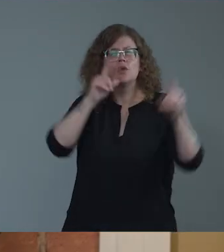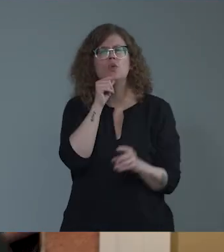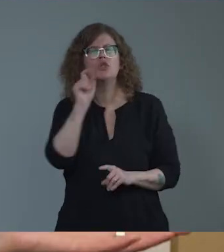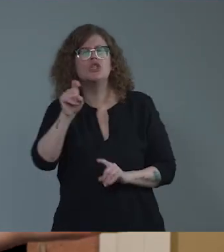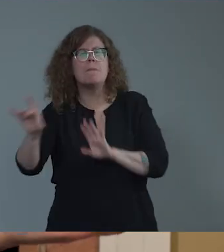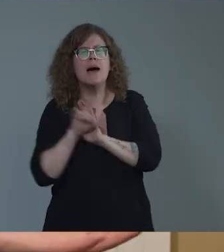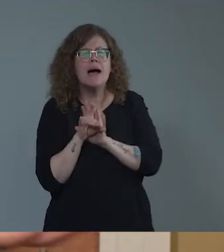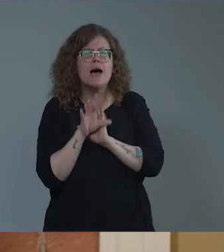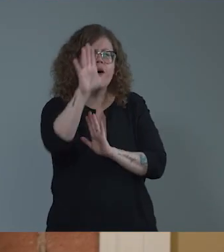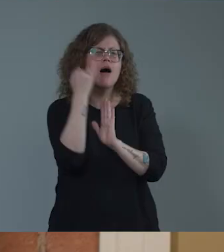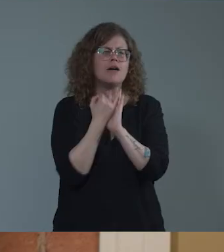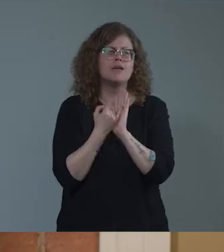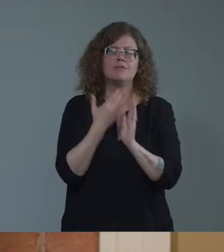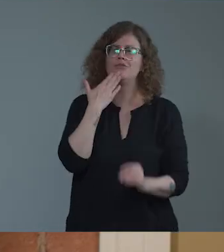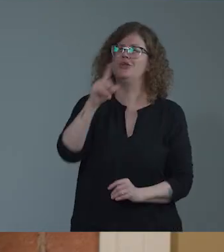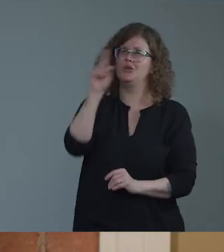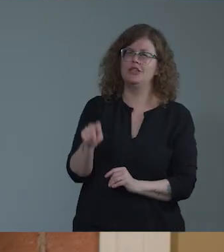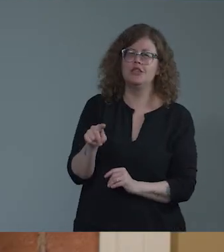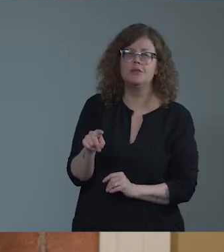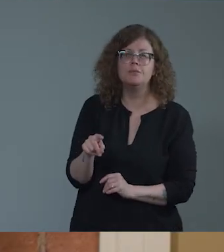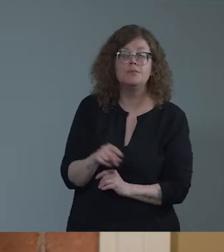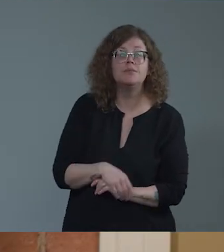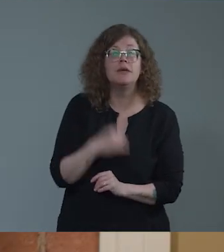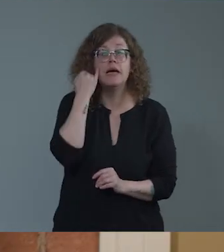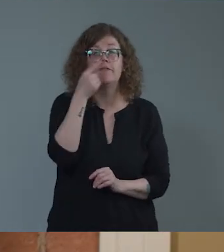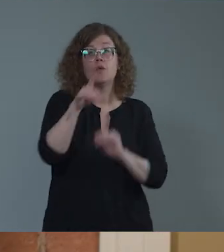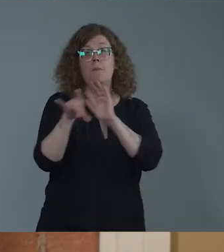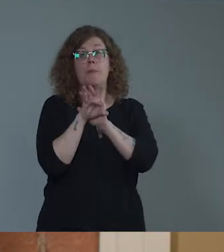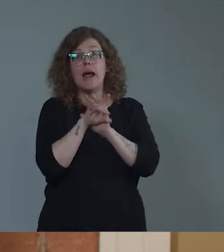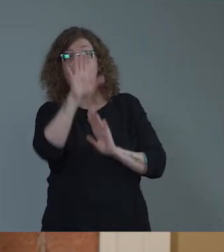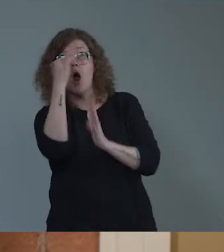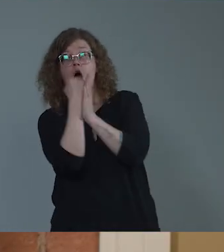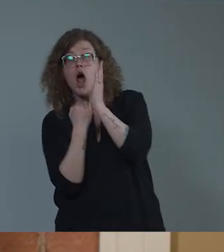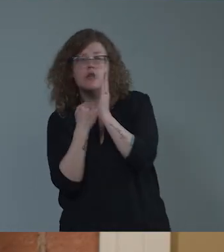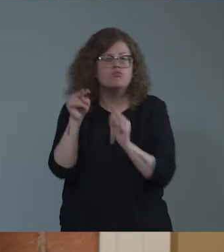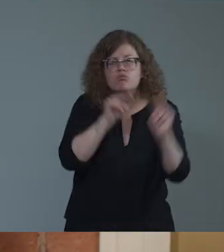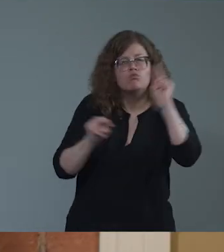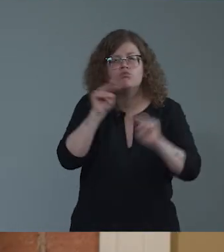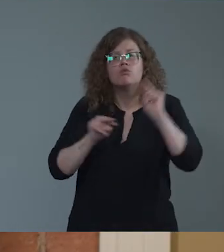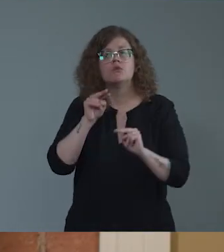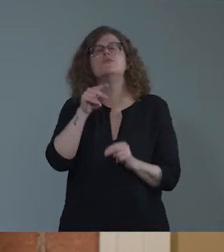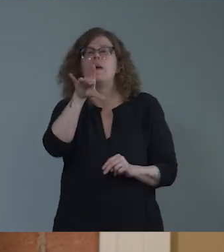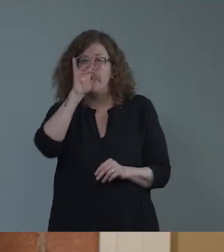Sometimes that can be 60, sometimes it can be three. But what you want then is to have that opportunity to look at those goals